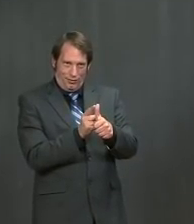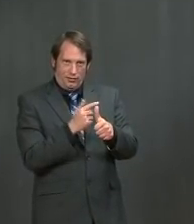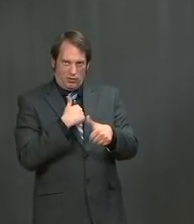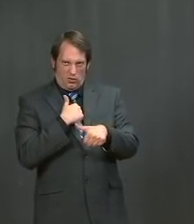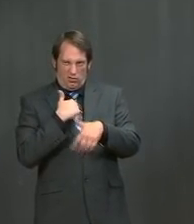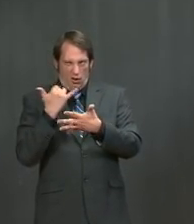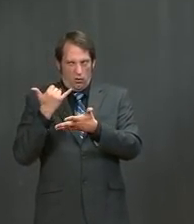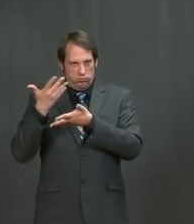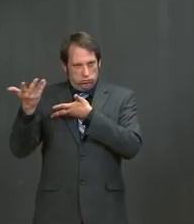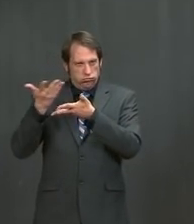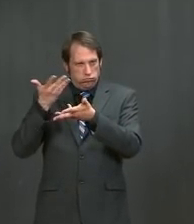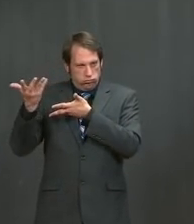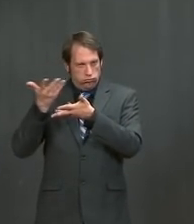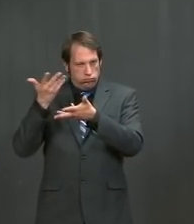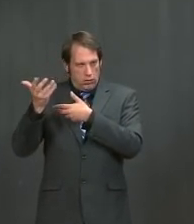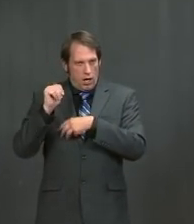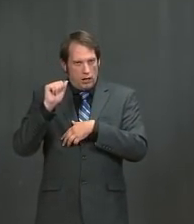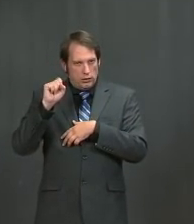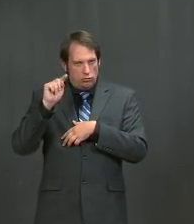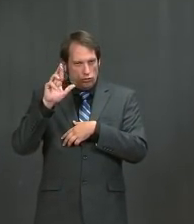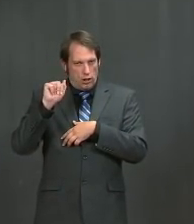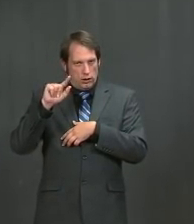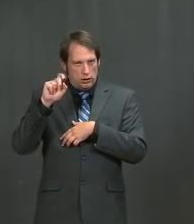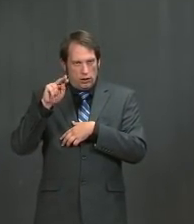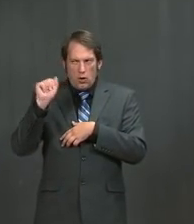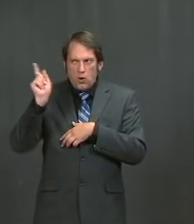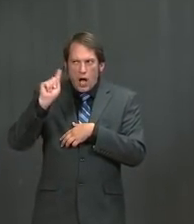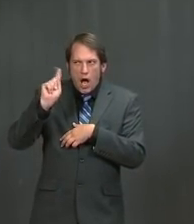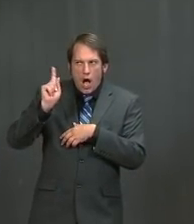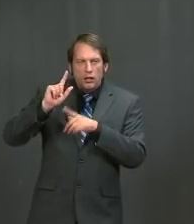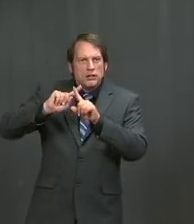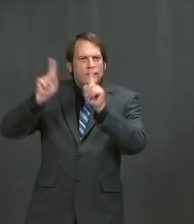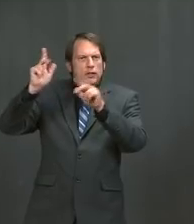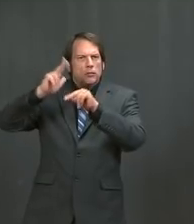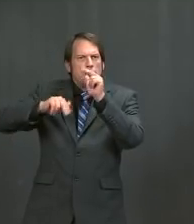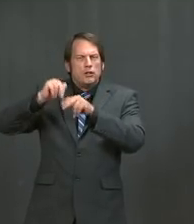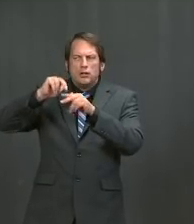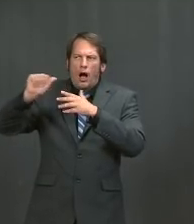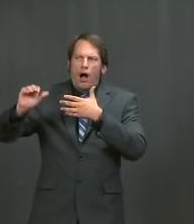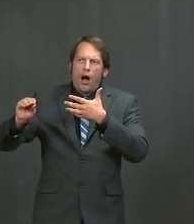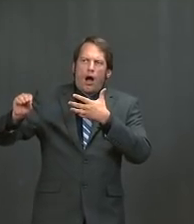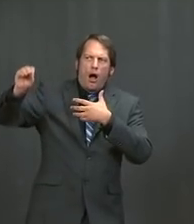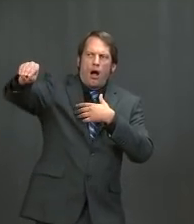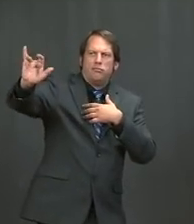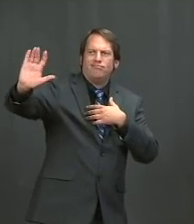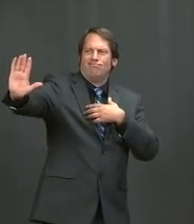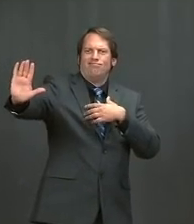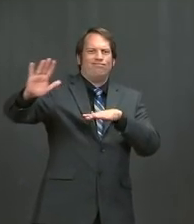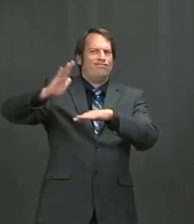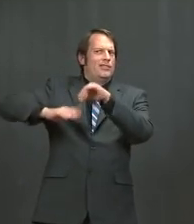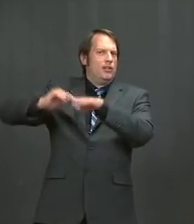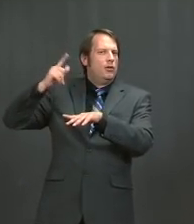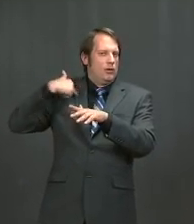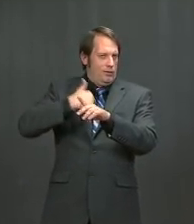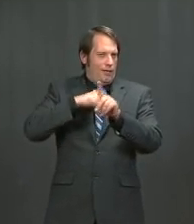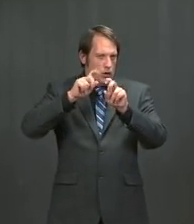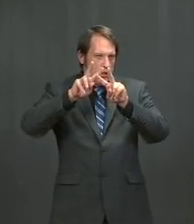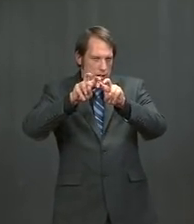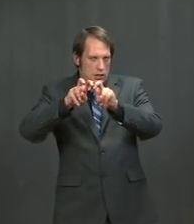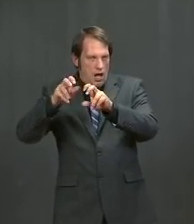to continue their domestic manufacture of AstraZeneca drug substance. And several options are under consideration. As you know, it hasn't been approved --